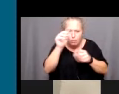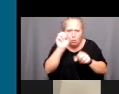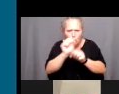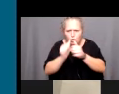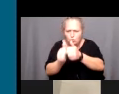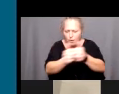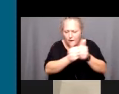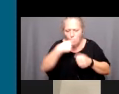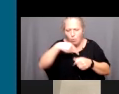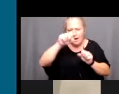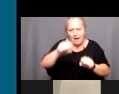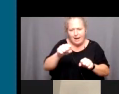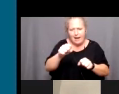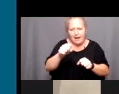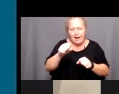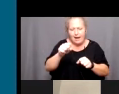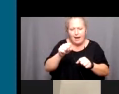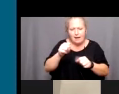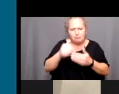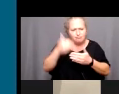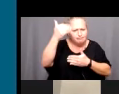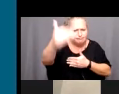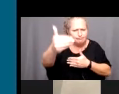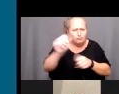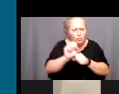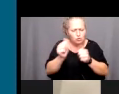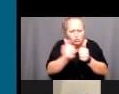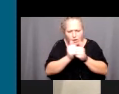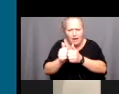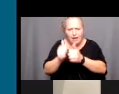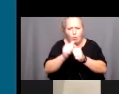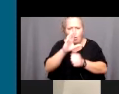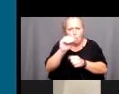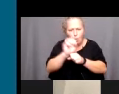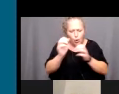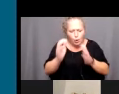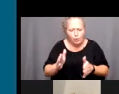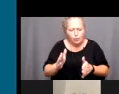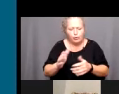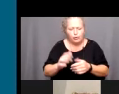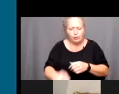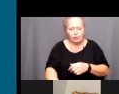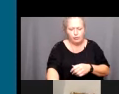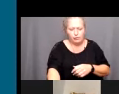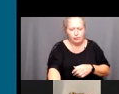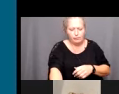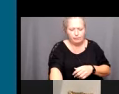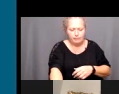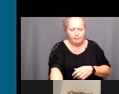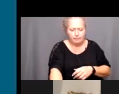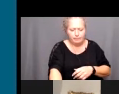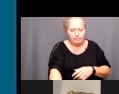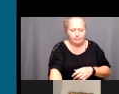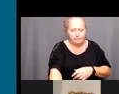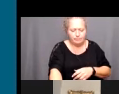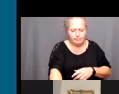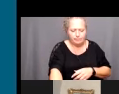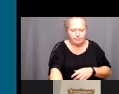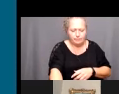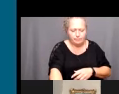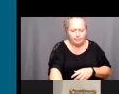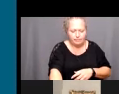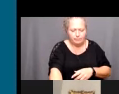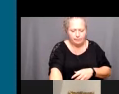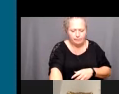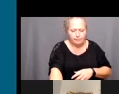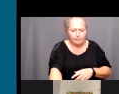all our co-workers and we just have to put a lot of energy and get ahead with